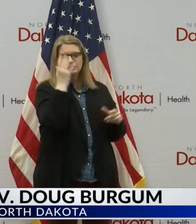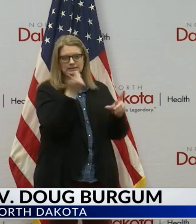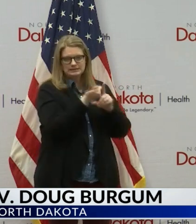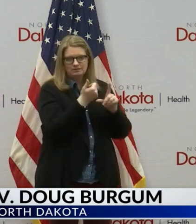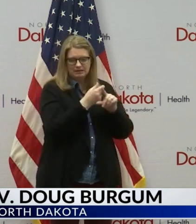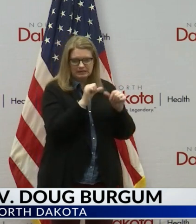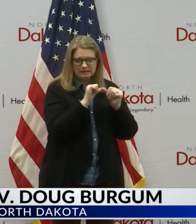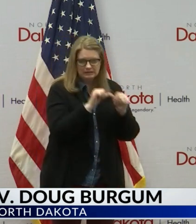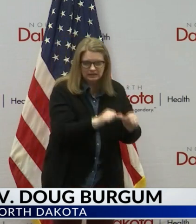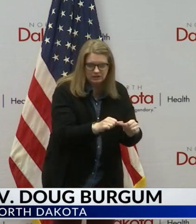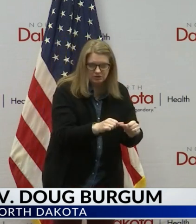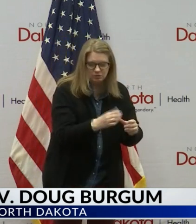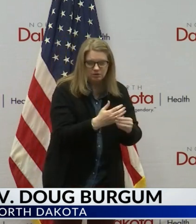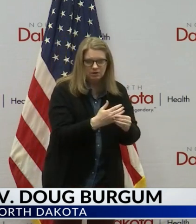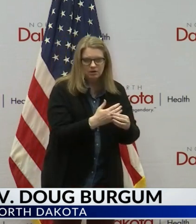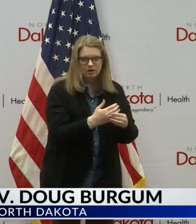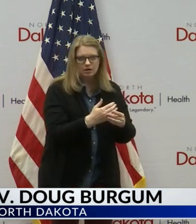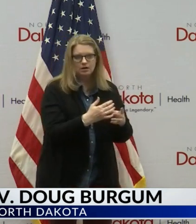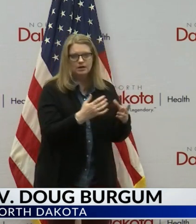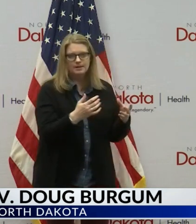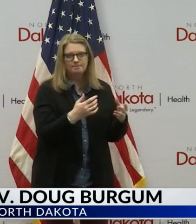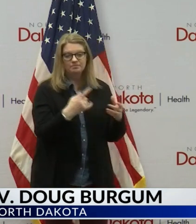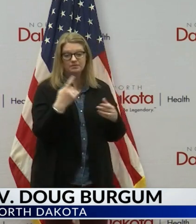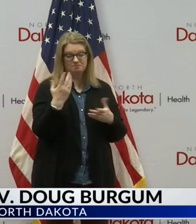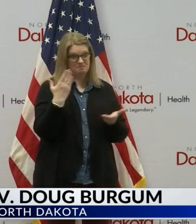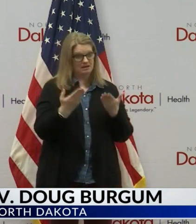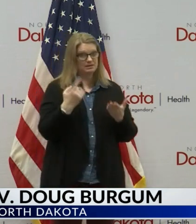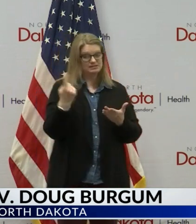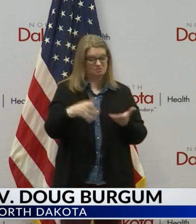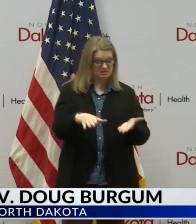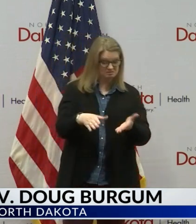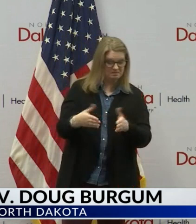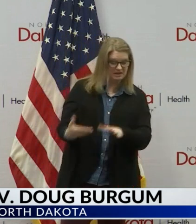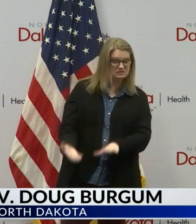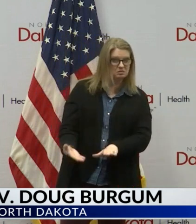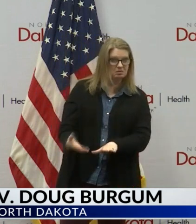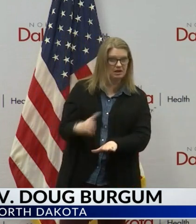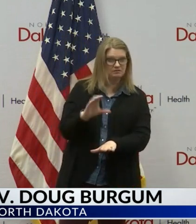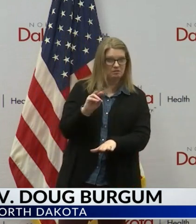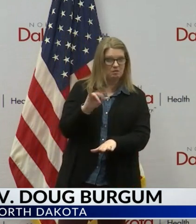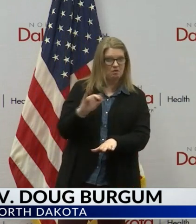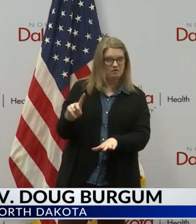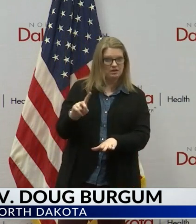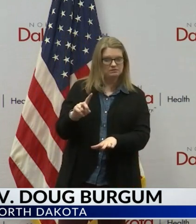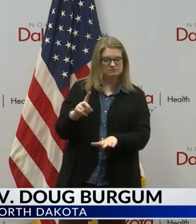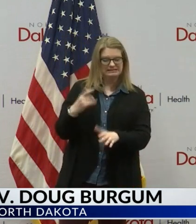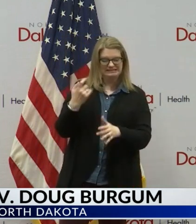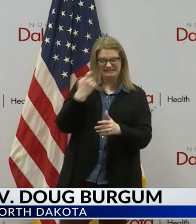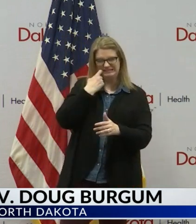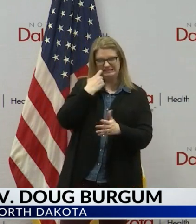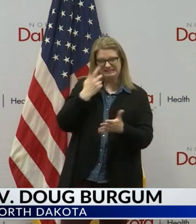WORK RECOGNIZING THAT THIS EXPOSURE AND RISK CAN CONTINUE